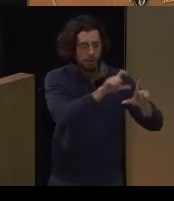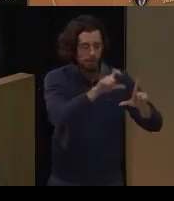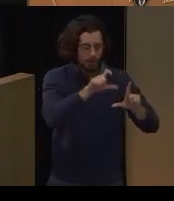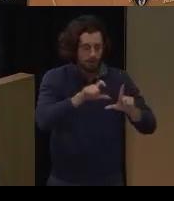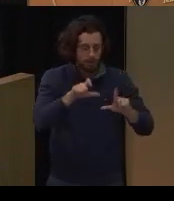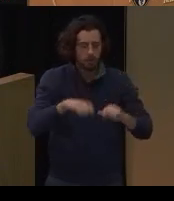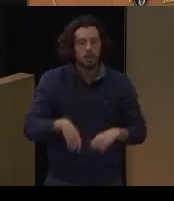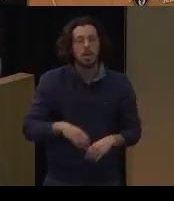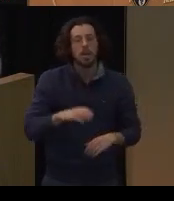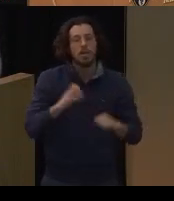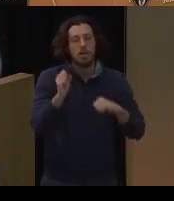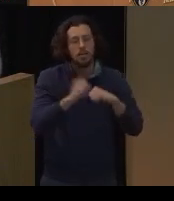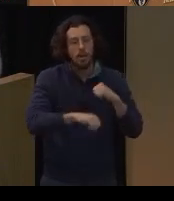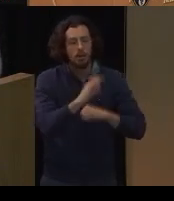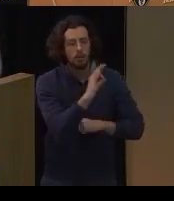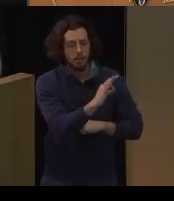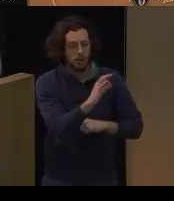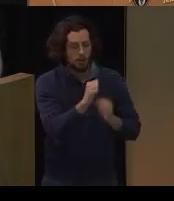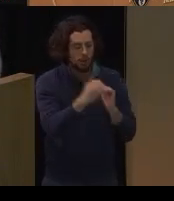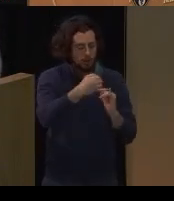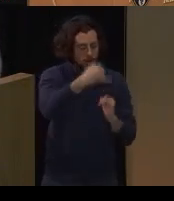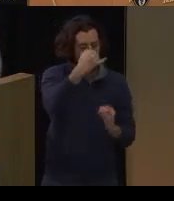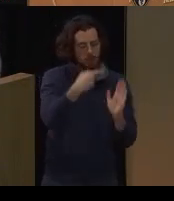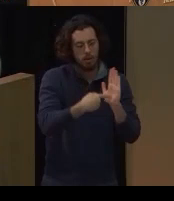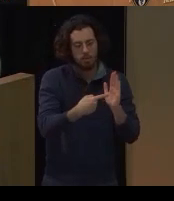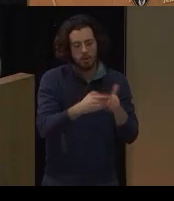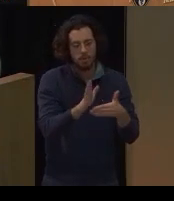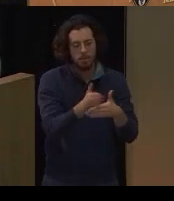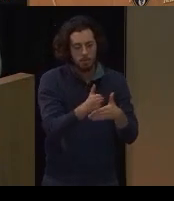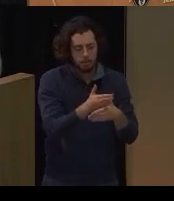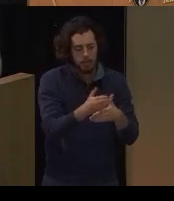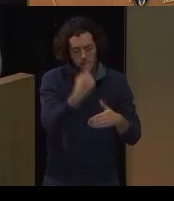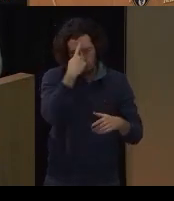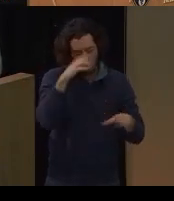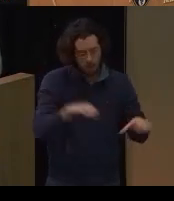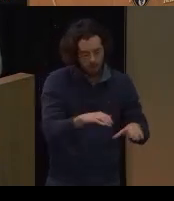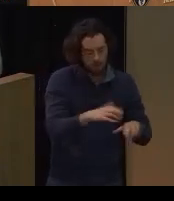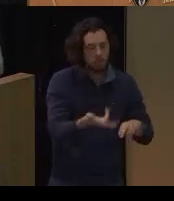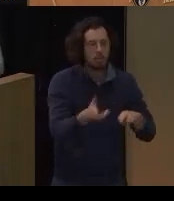and bars outward lines represent uh mean neural activity plus or minus 95 confidence interval